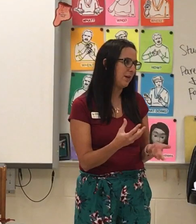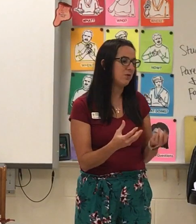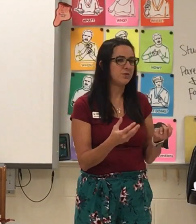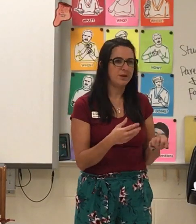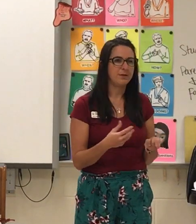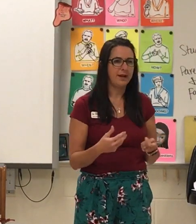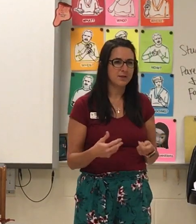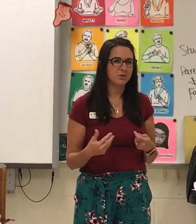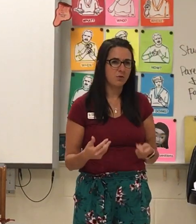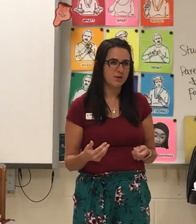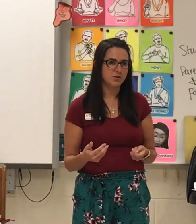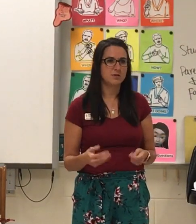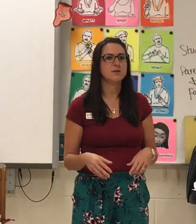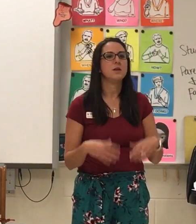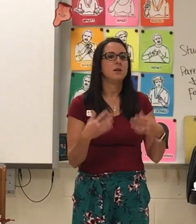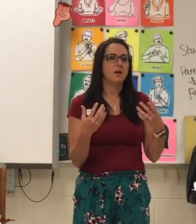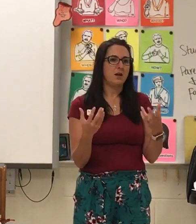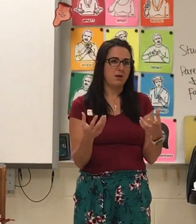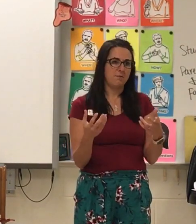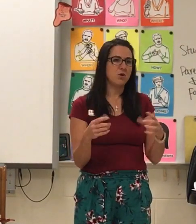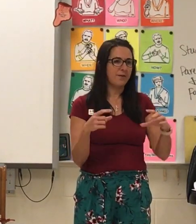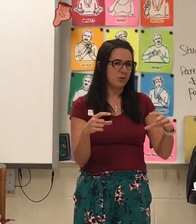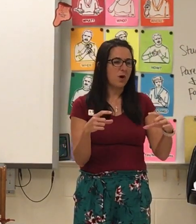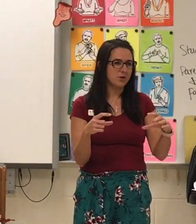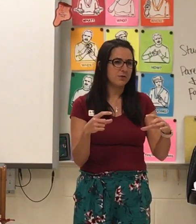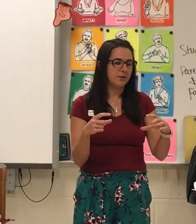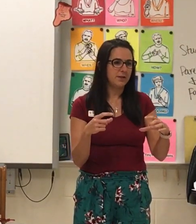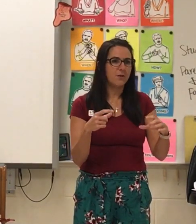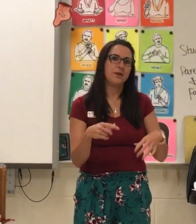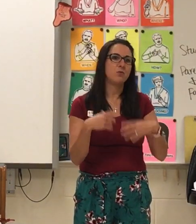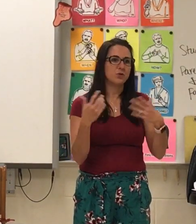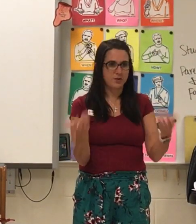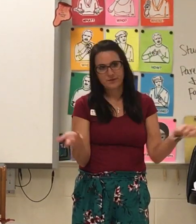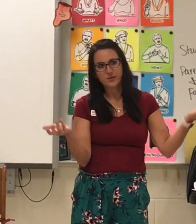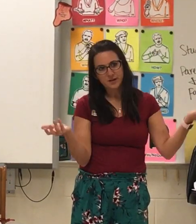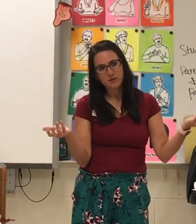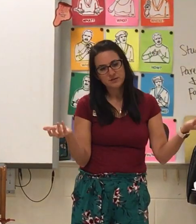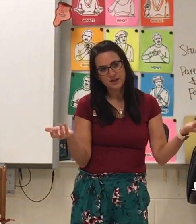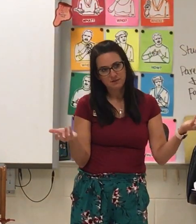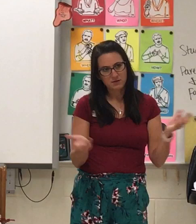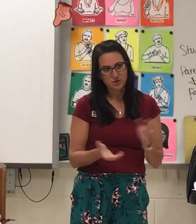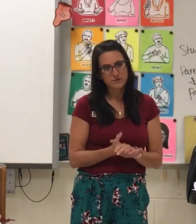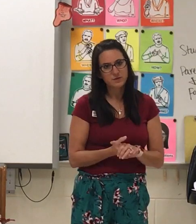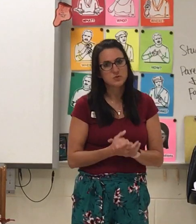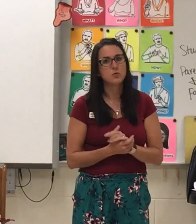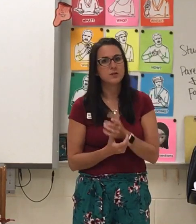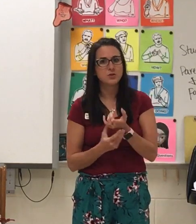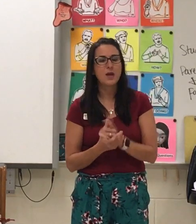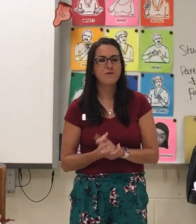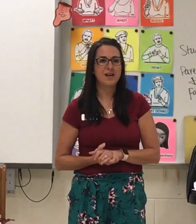language you'll be able to answer questions you have to watch the video and of course you have to do that on technology of some sort so we have an